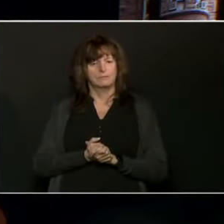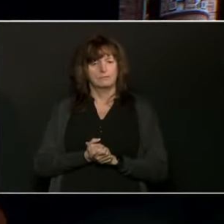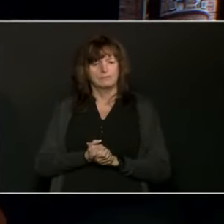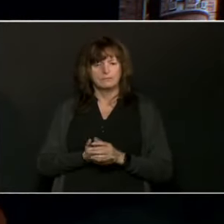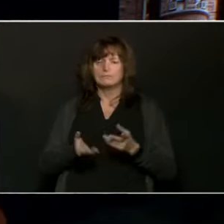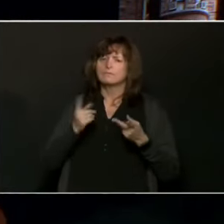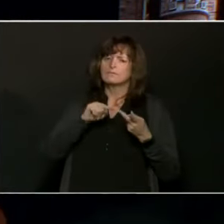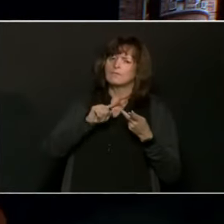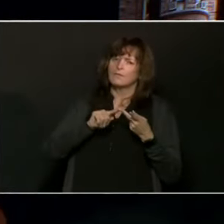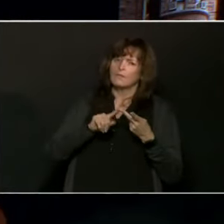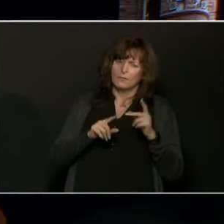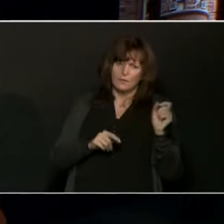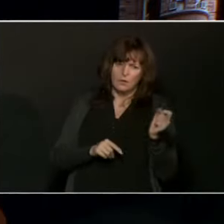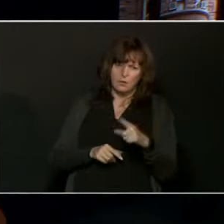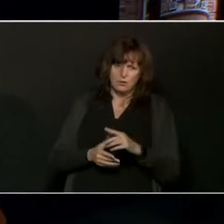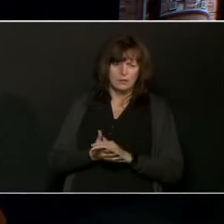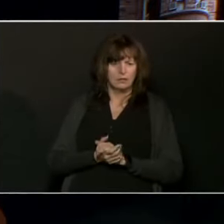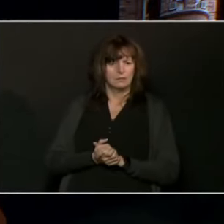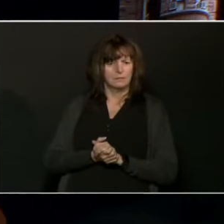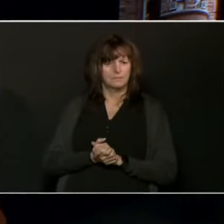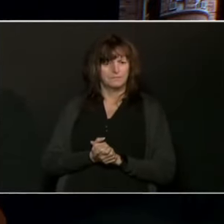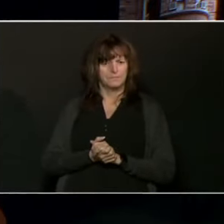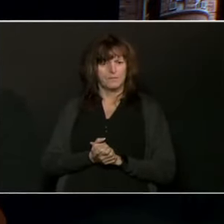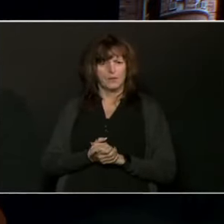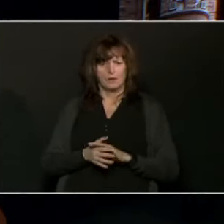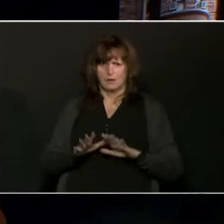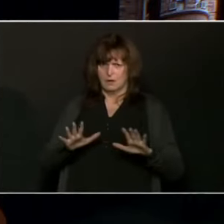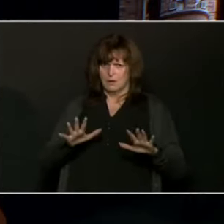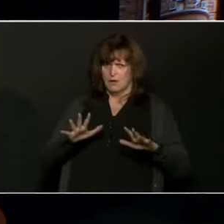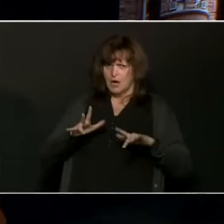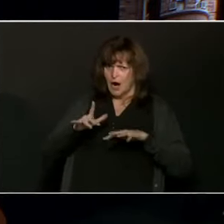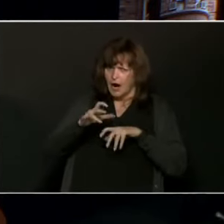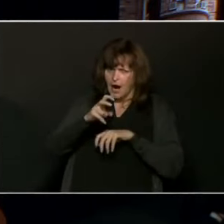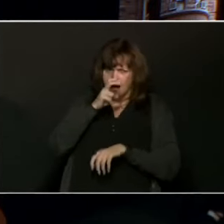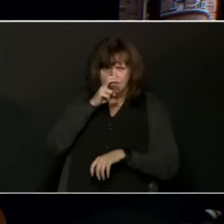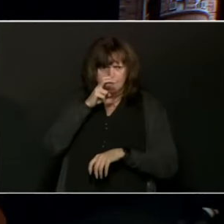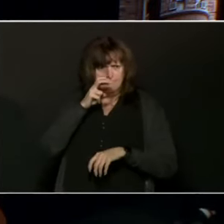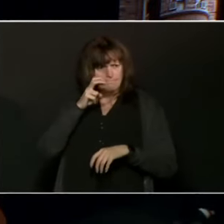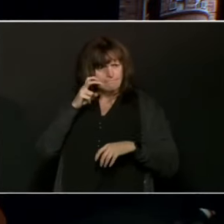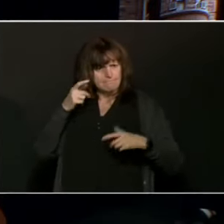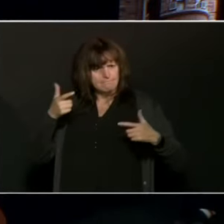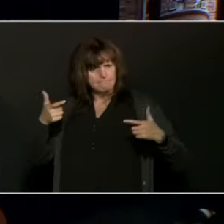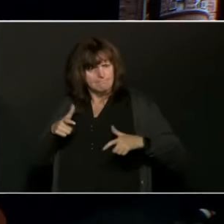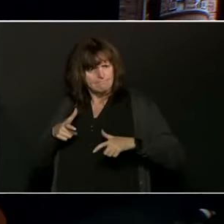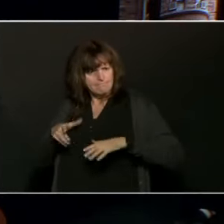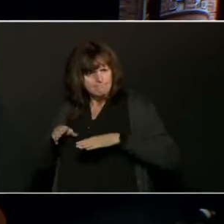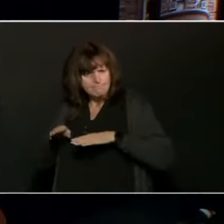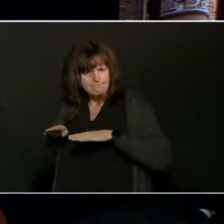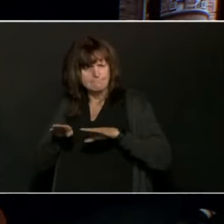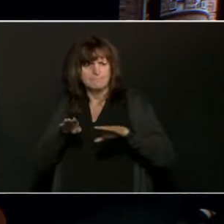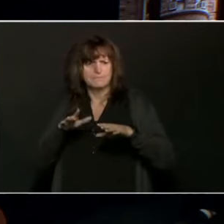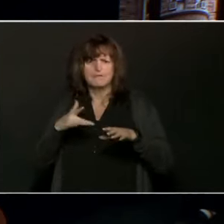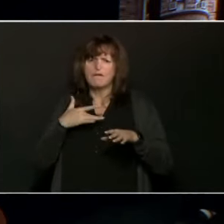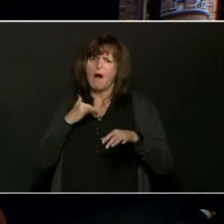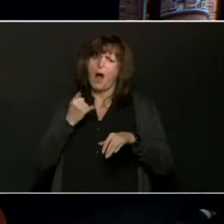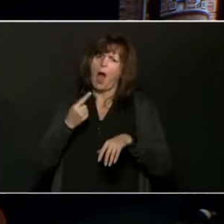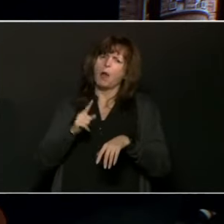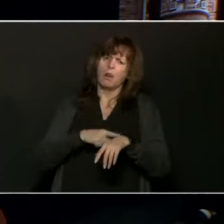GROWTH. FOLLOW-UP?